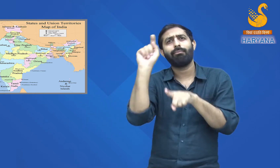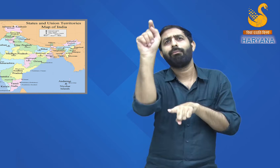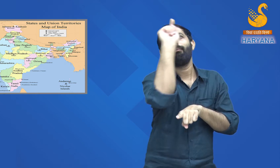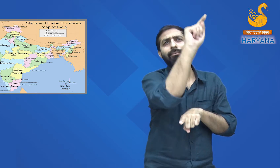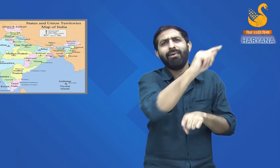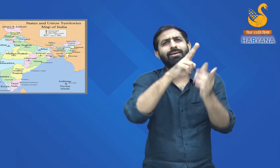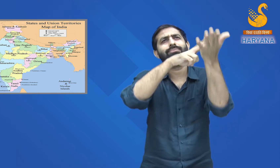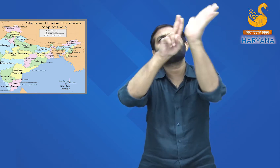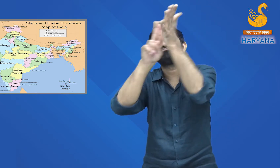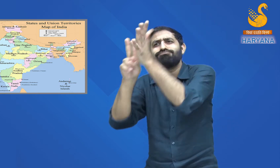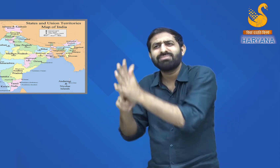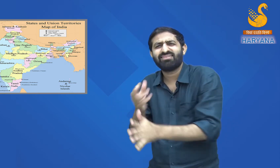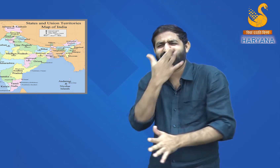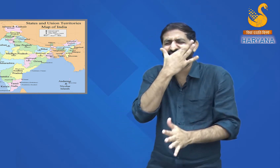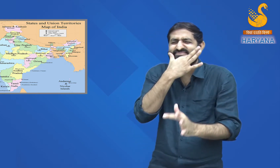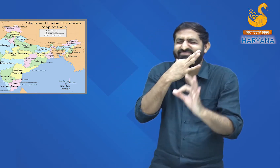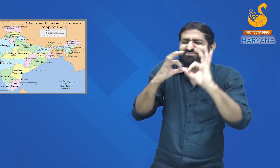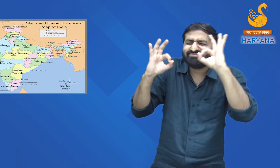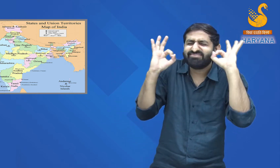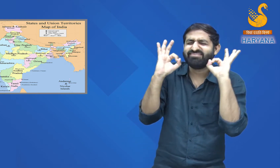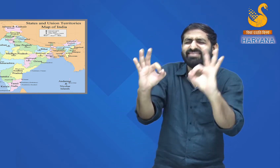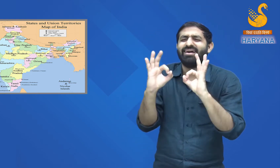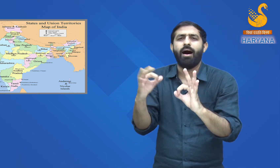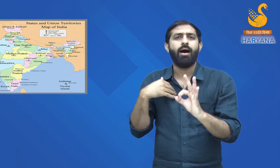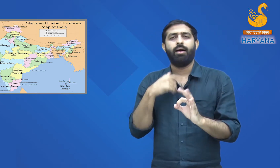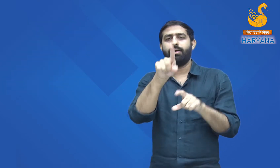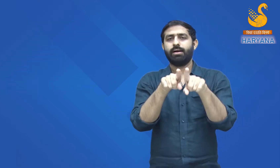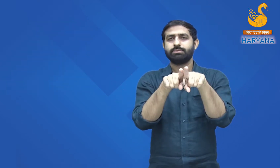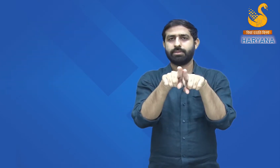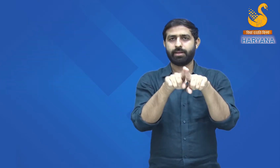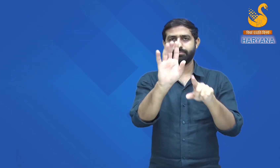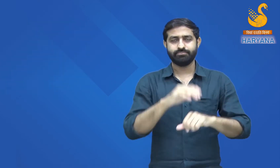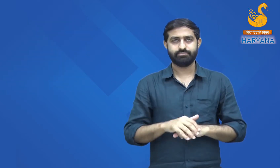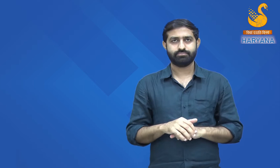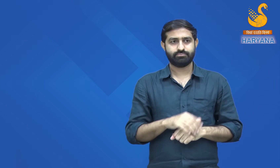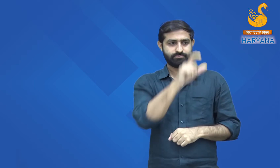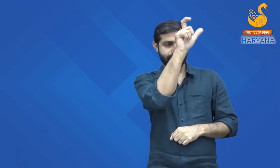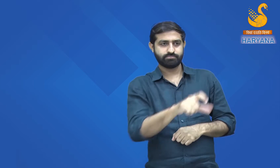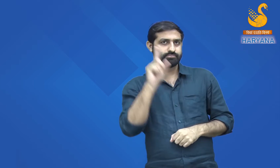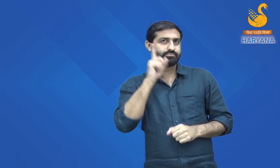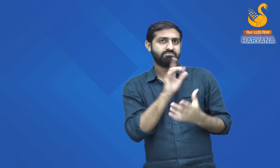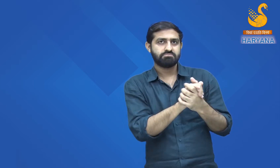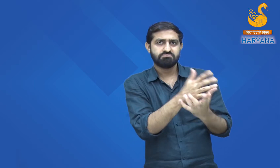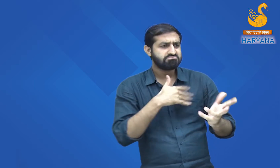has its own significance and beauty. Let me give you an example. We share and discuss with our friends